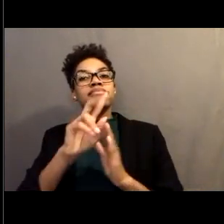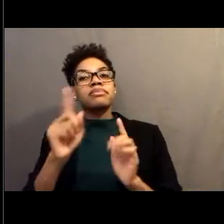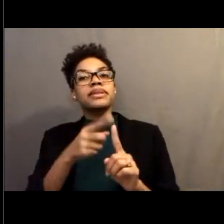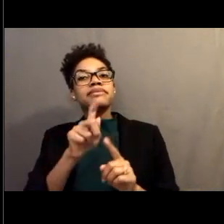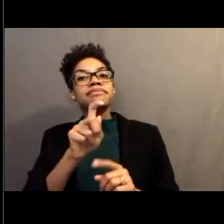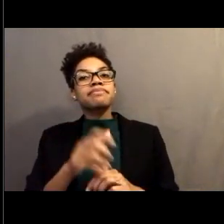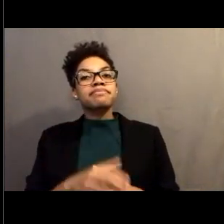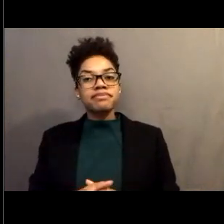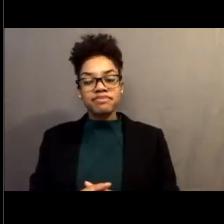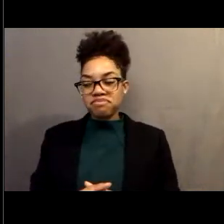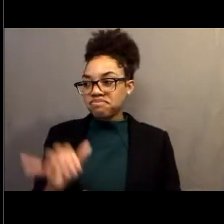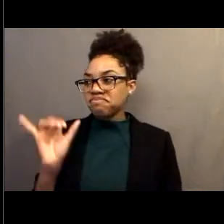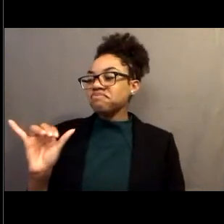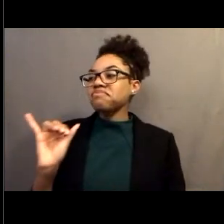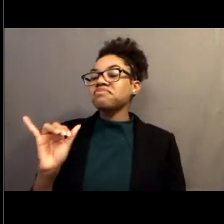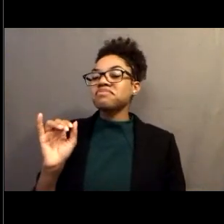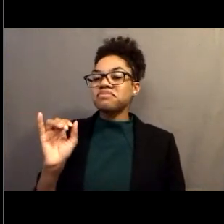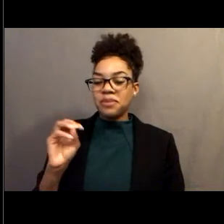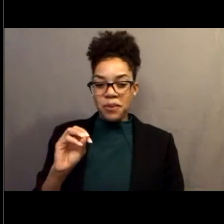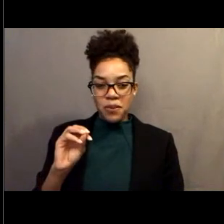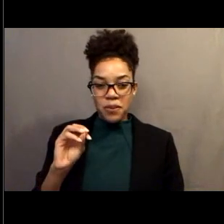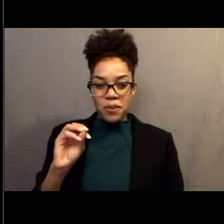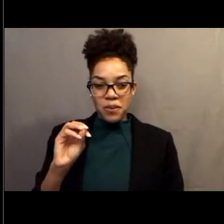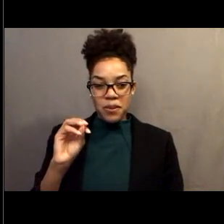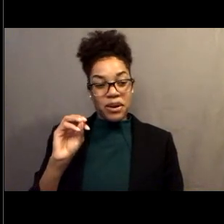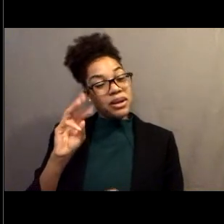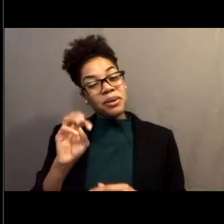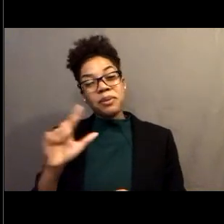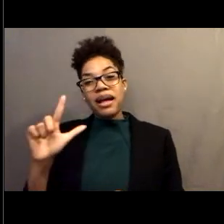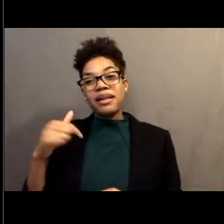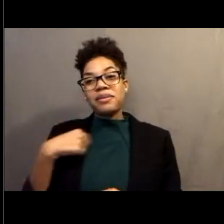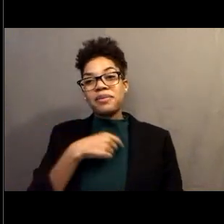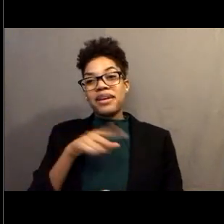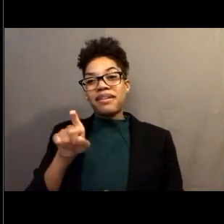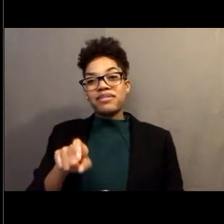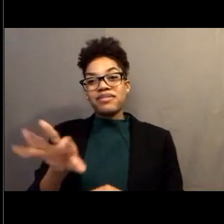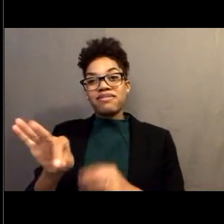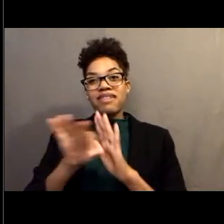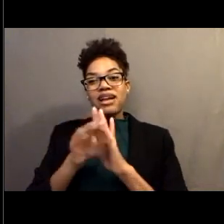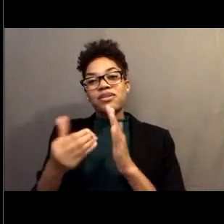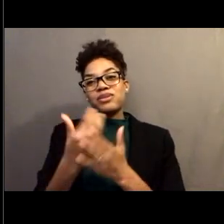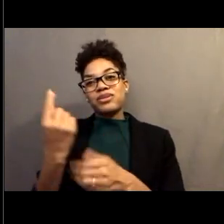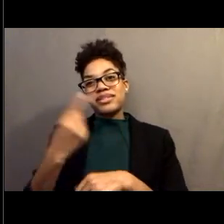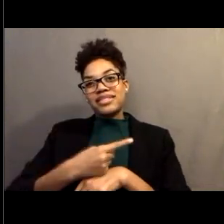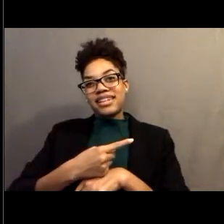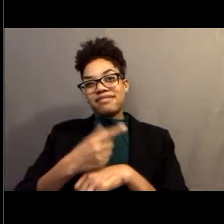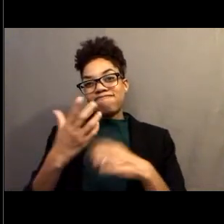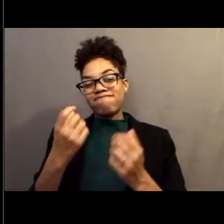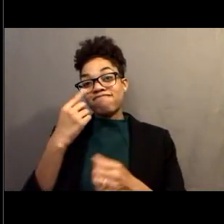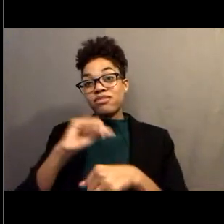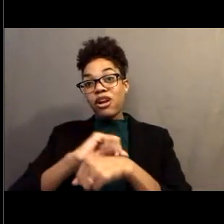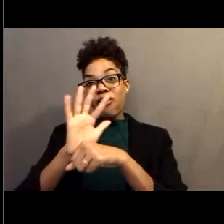Well, that's, we just defined a new date. Because of Corona, we had to move it out a couple of months